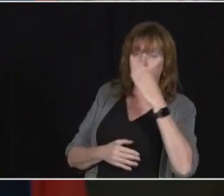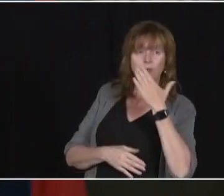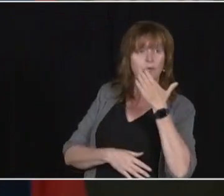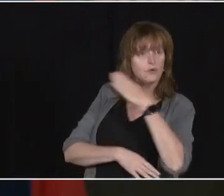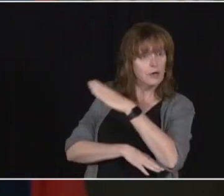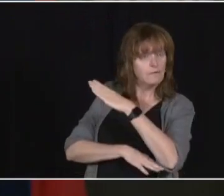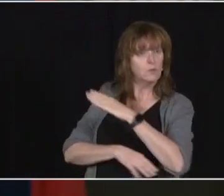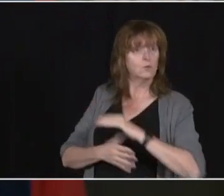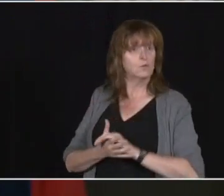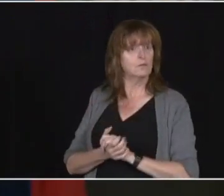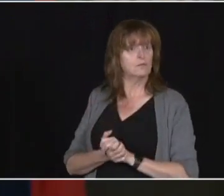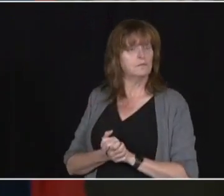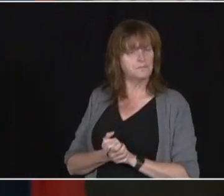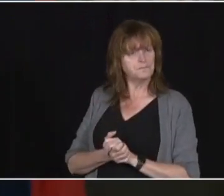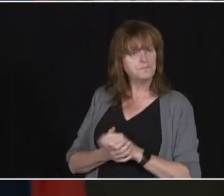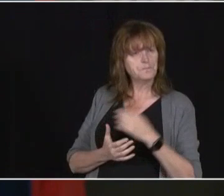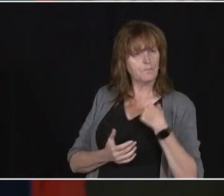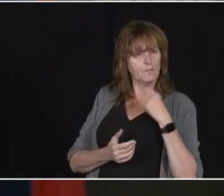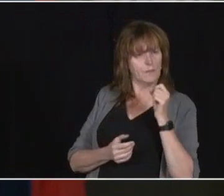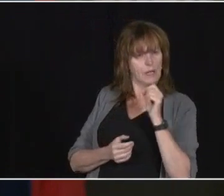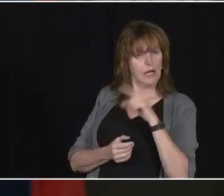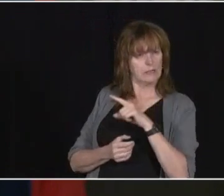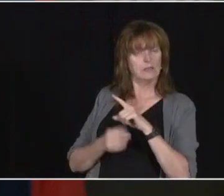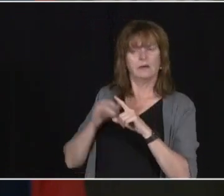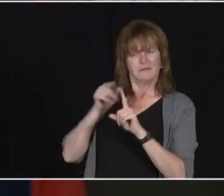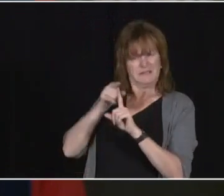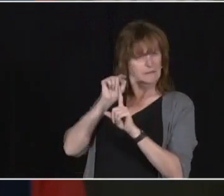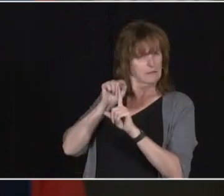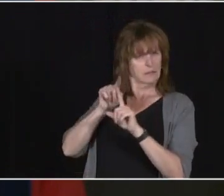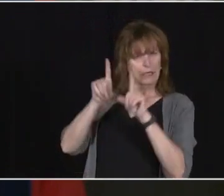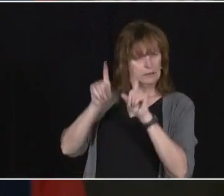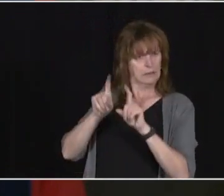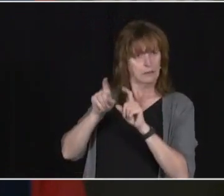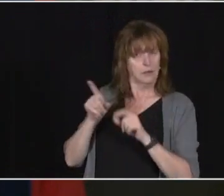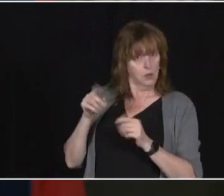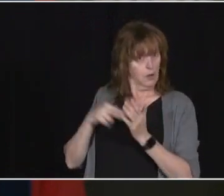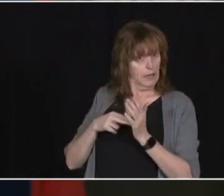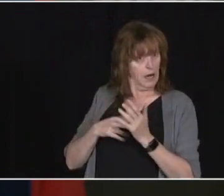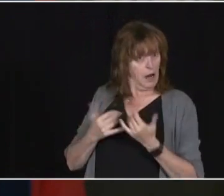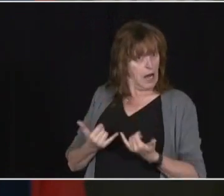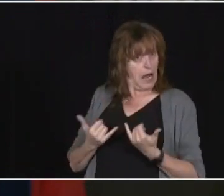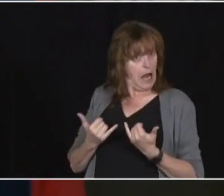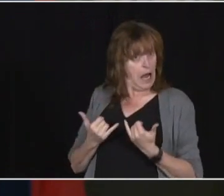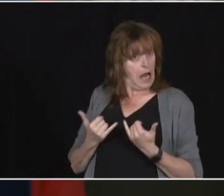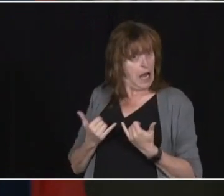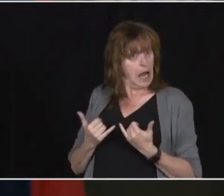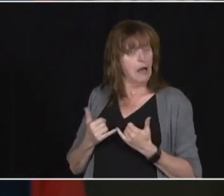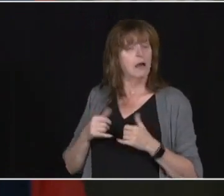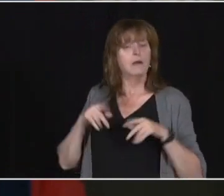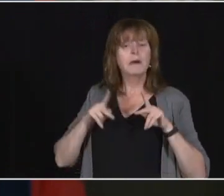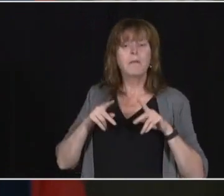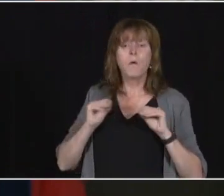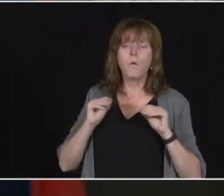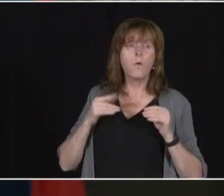Good afternoon, I just wanted to ask you on testing. Are you telling people now if they are asymptomatic,